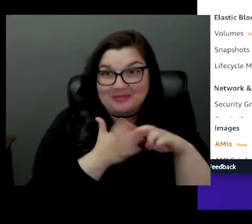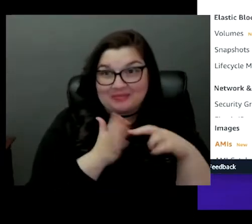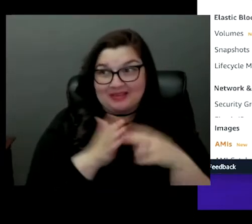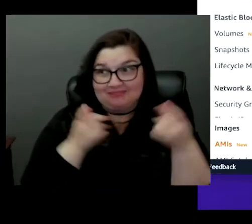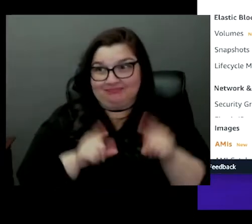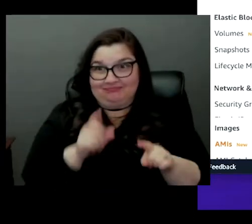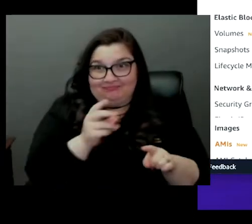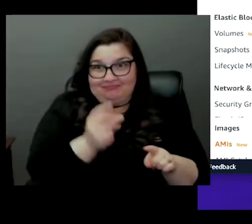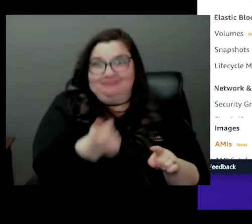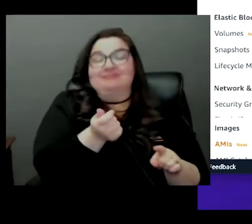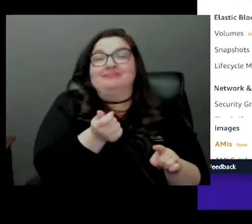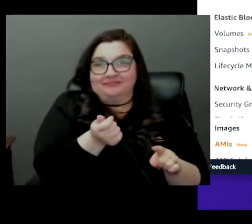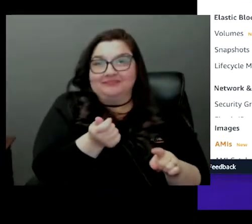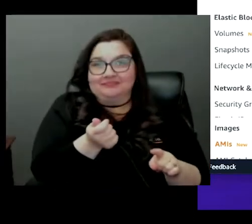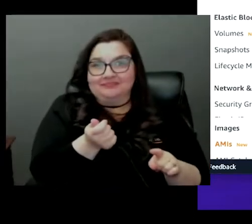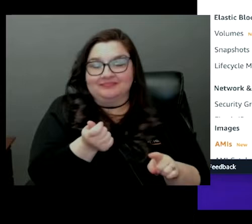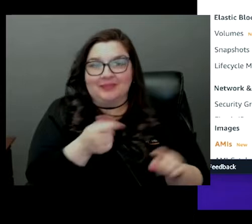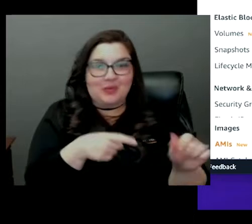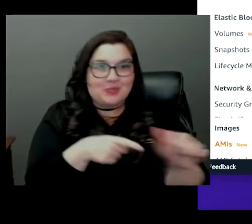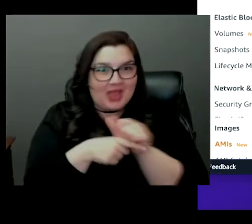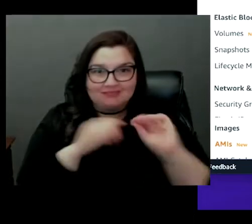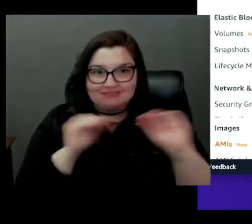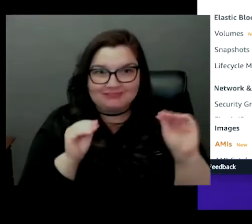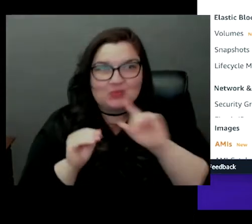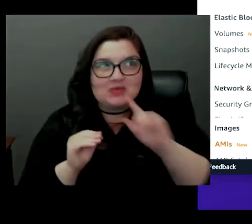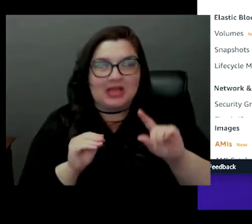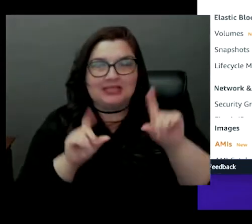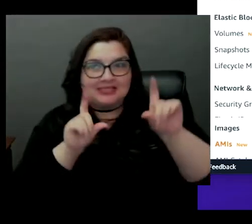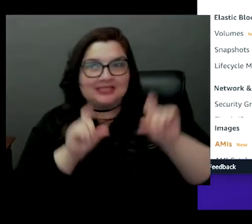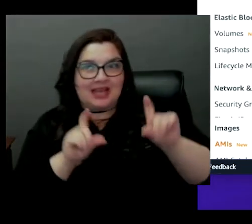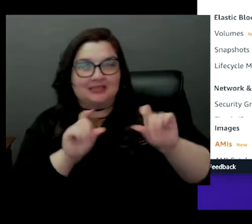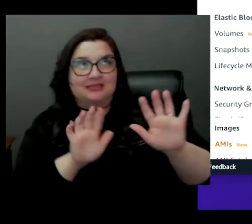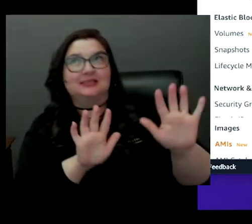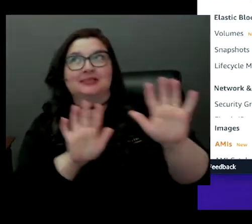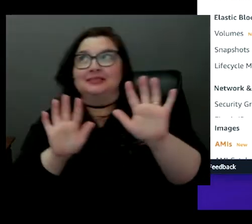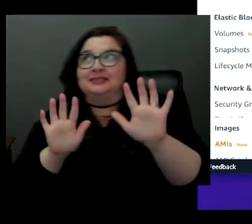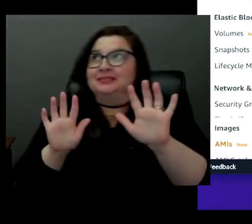so we're gonna really test the demo gods here. All right, I'm super excited.